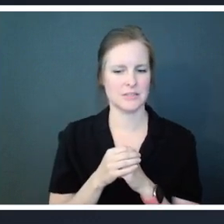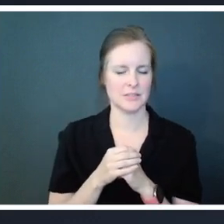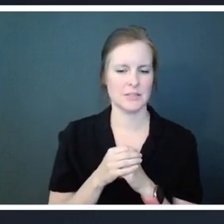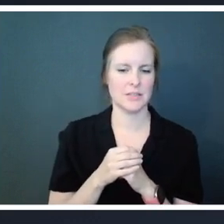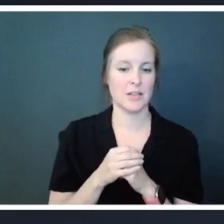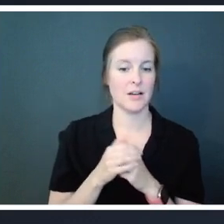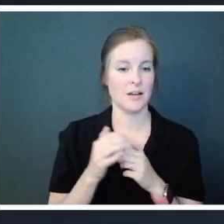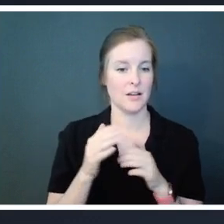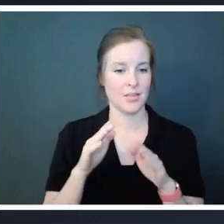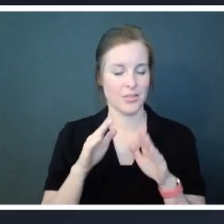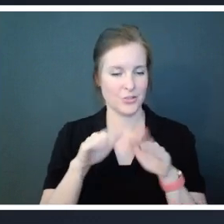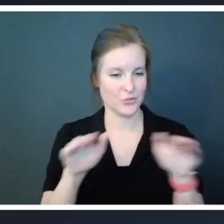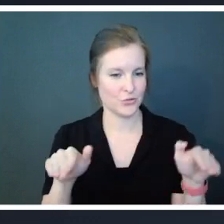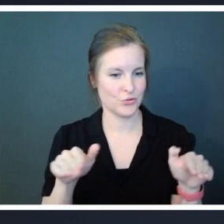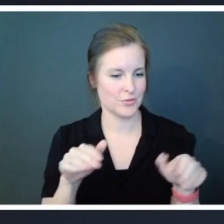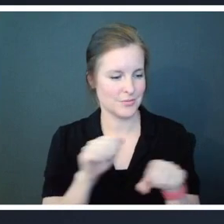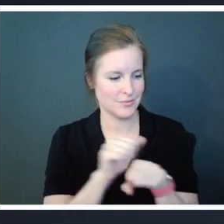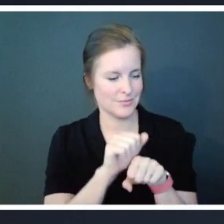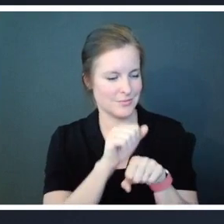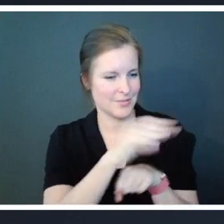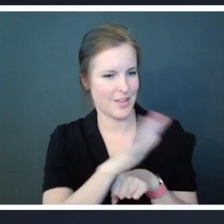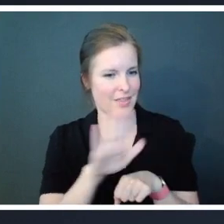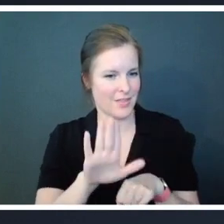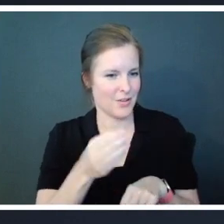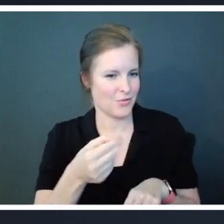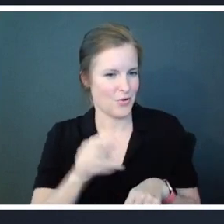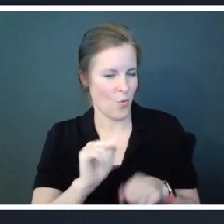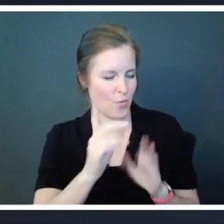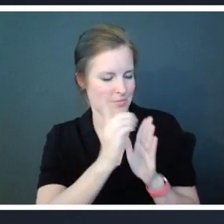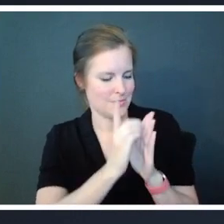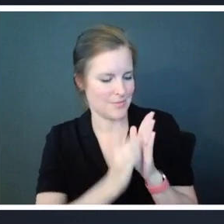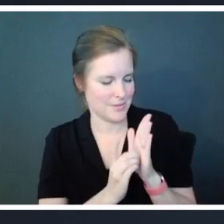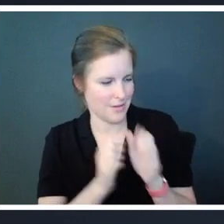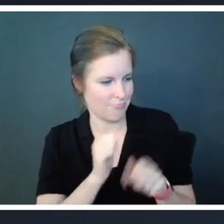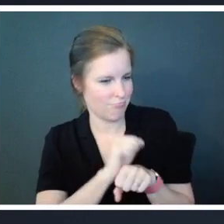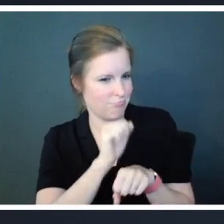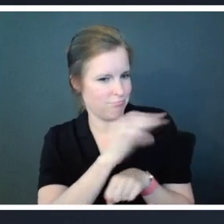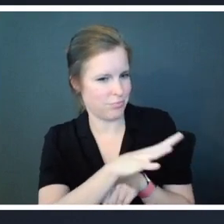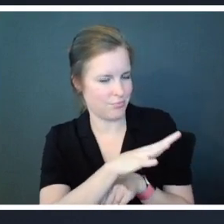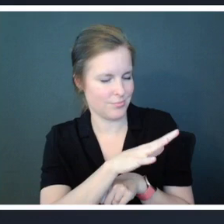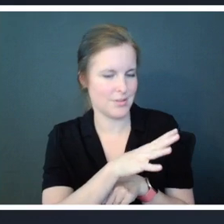designs. And a winner is selected in a national art contest. And you can see some of the recent